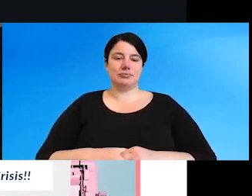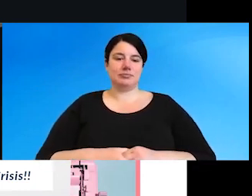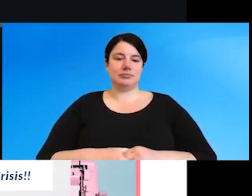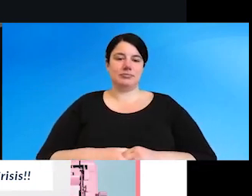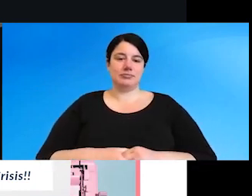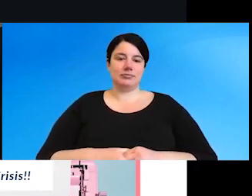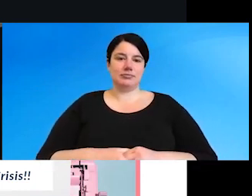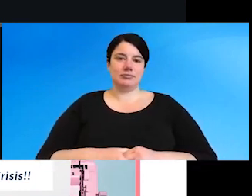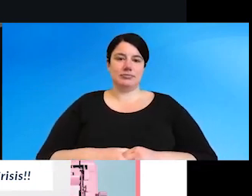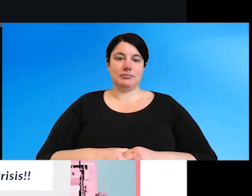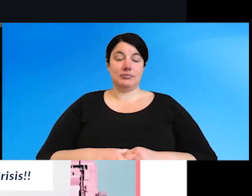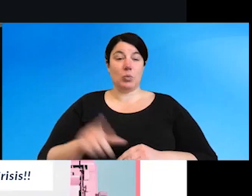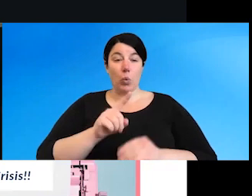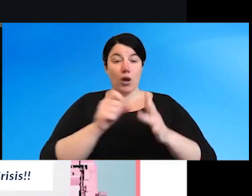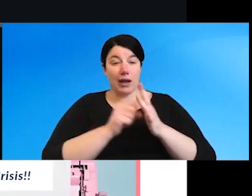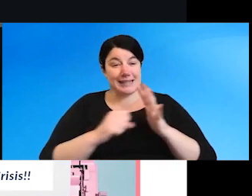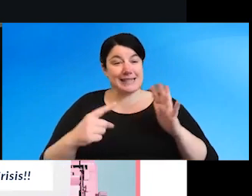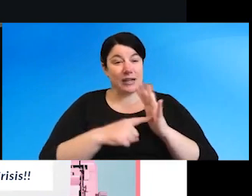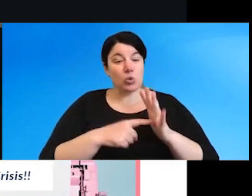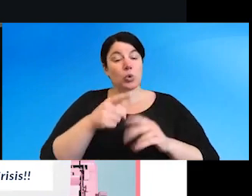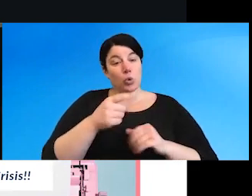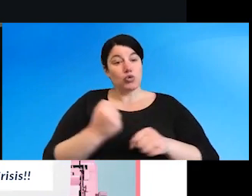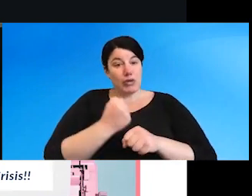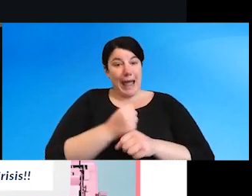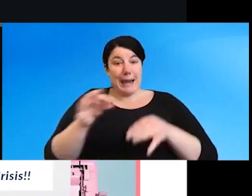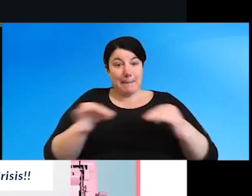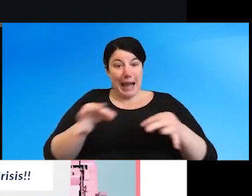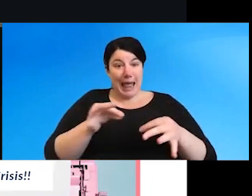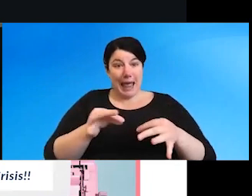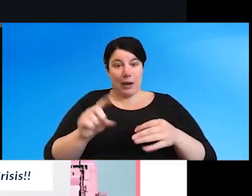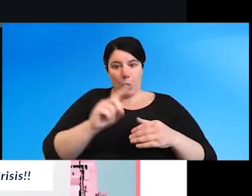absolutely essential, developing a plan for what's likely in the next six months.